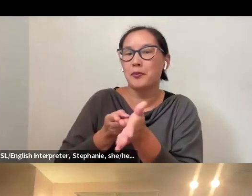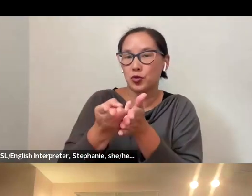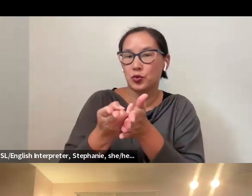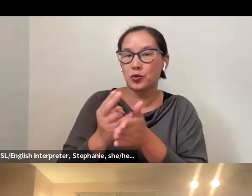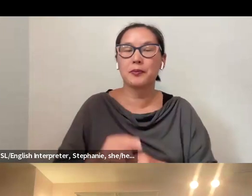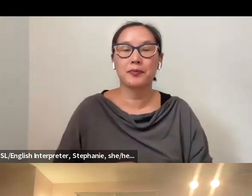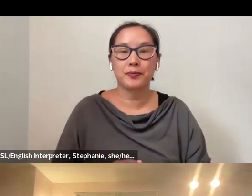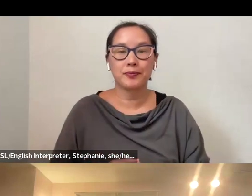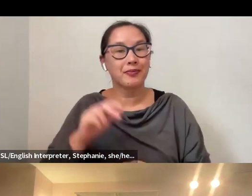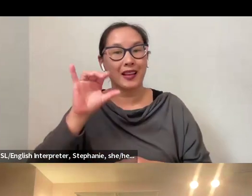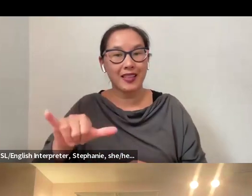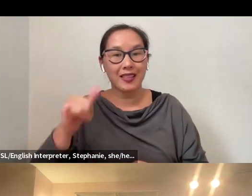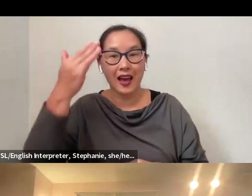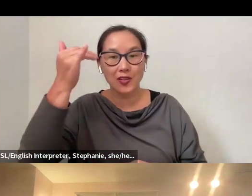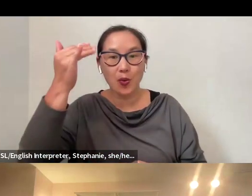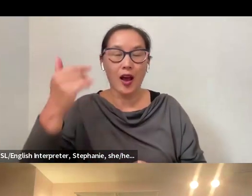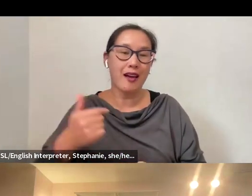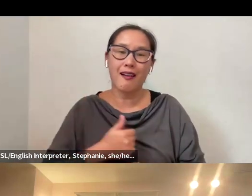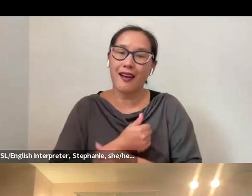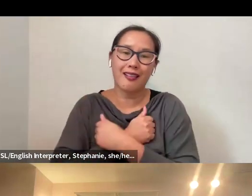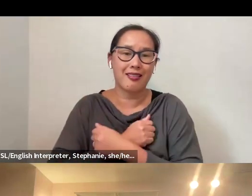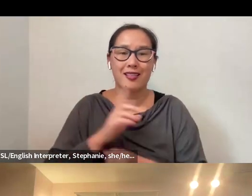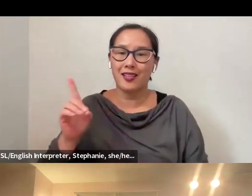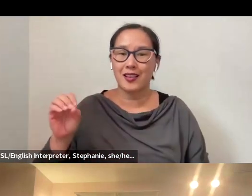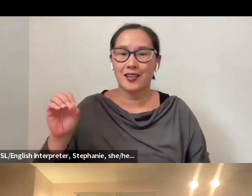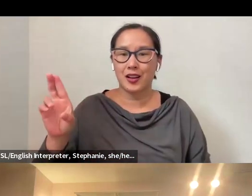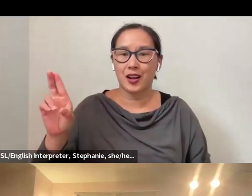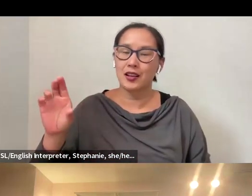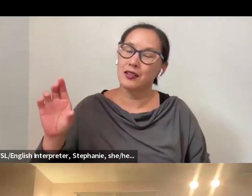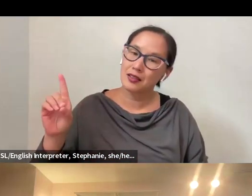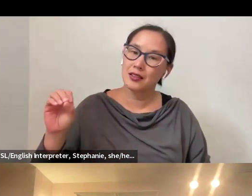That is why I love documentaries and why I wanted to make documentaries.